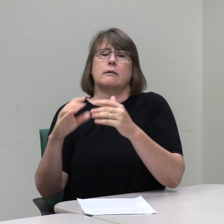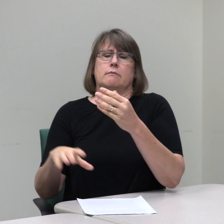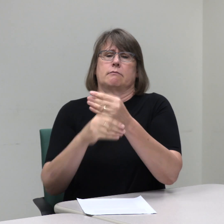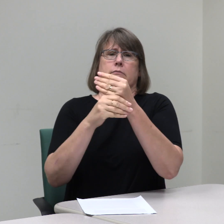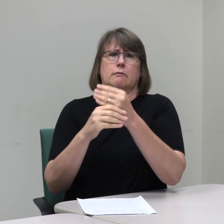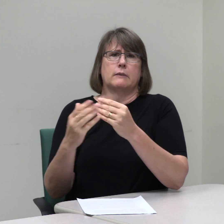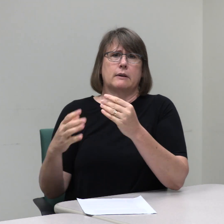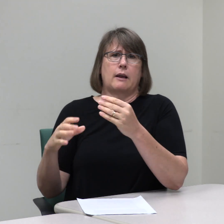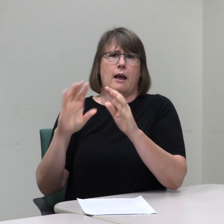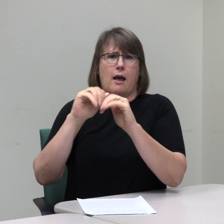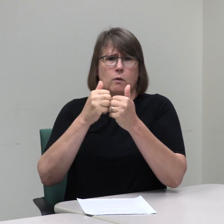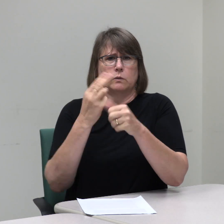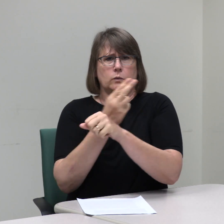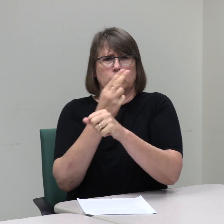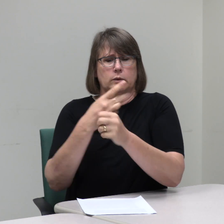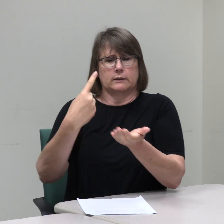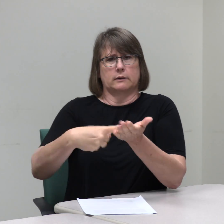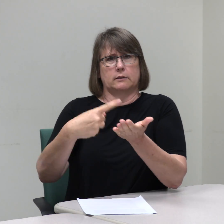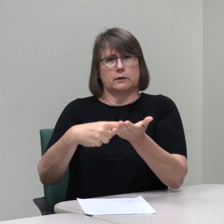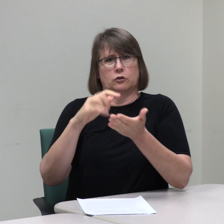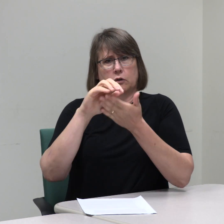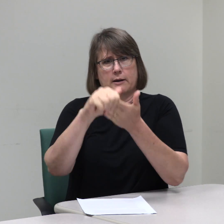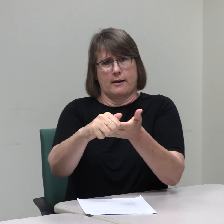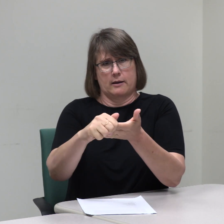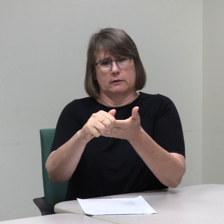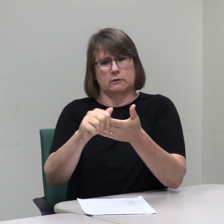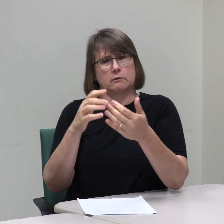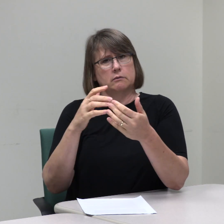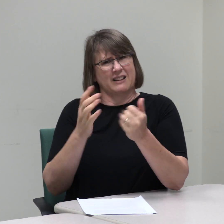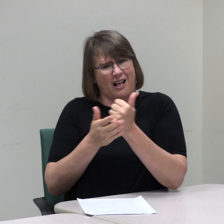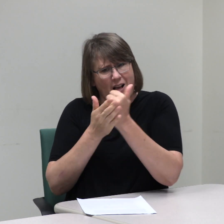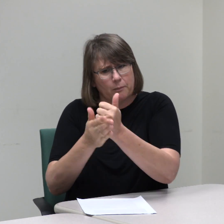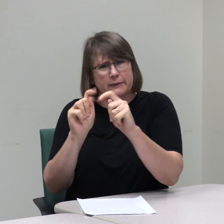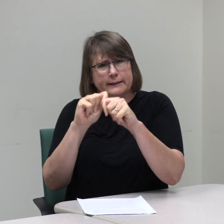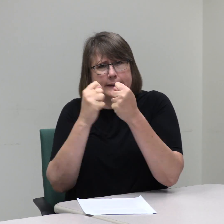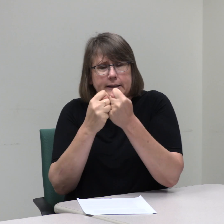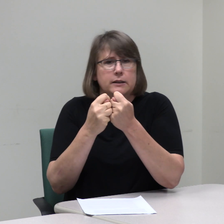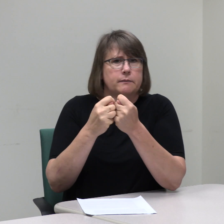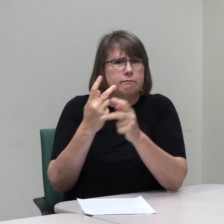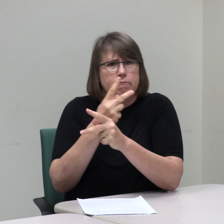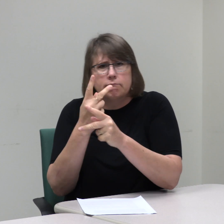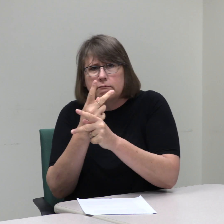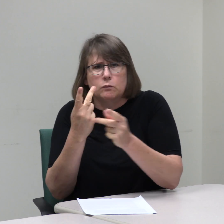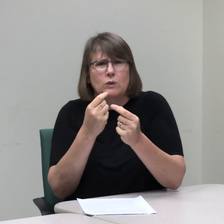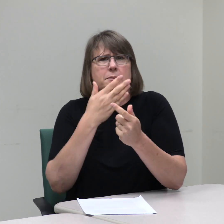And also how to use the Discussion Guide to help the team to figure out